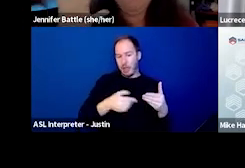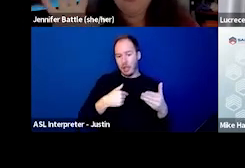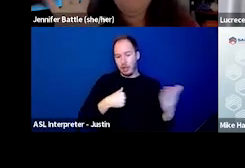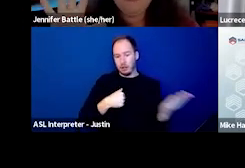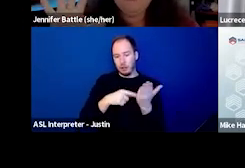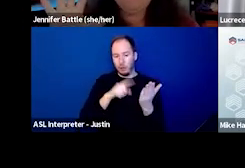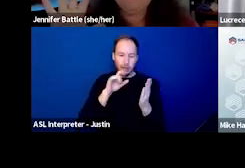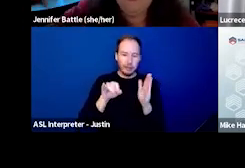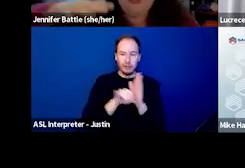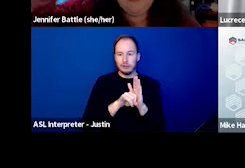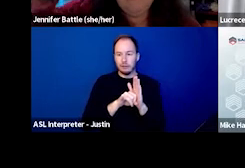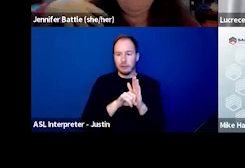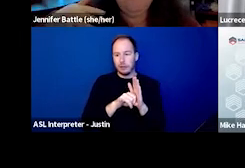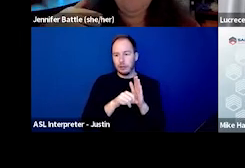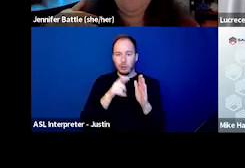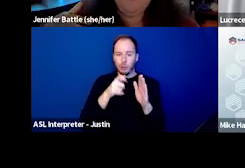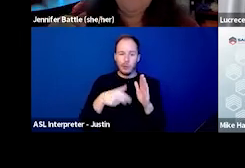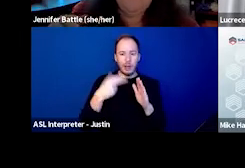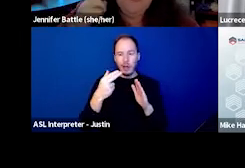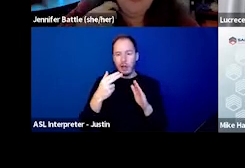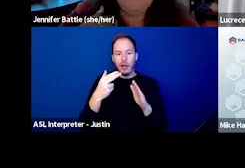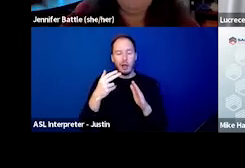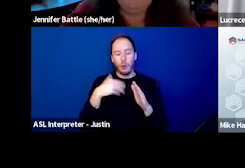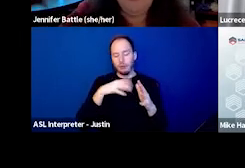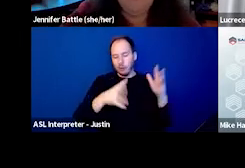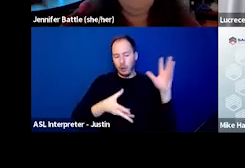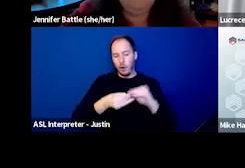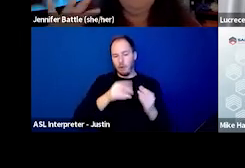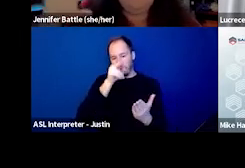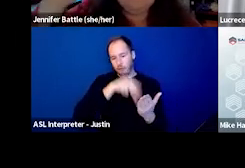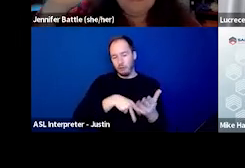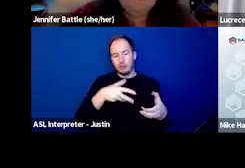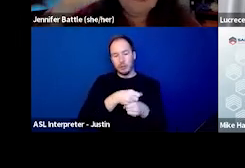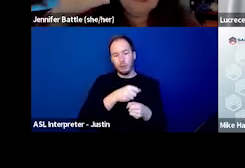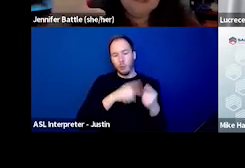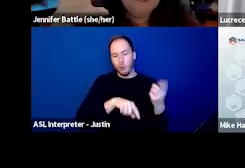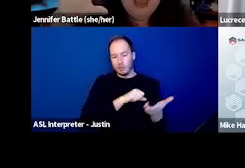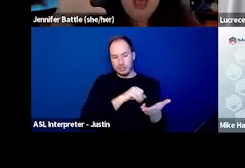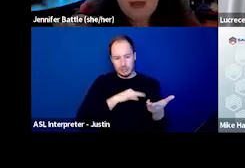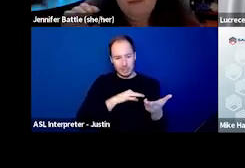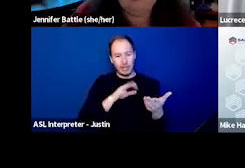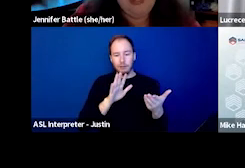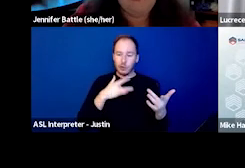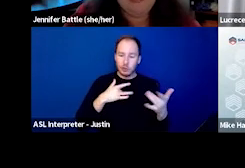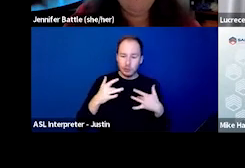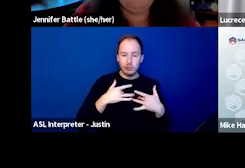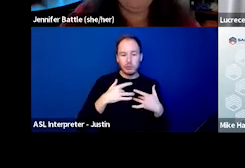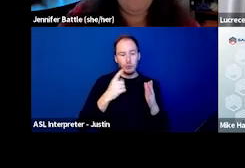like one page high level overview of what the staff is concerned about, and what they're happy about.